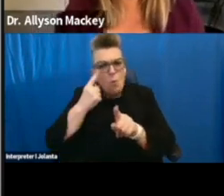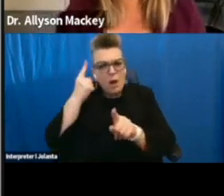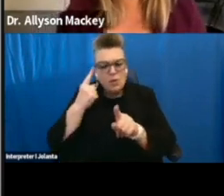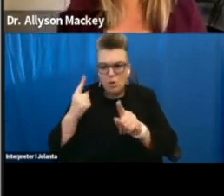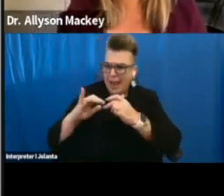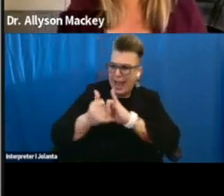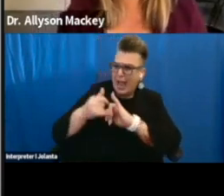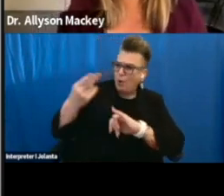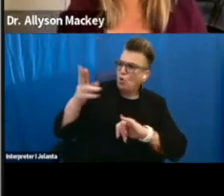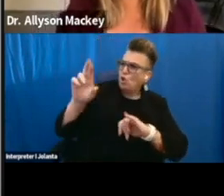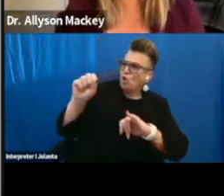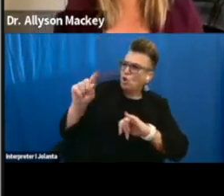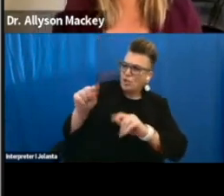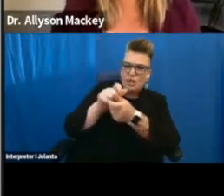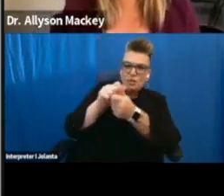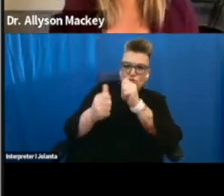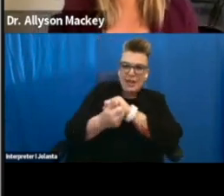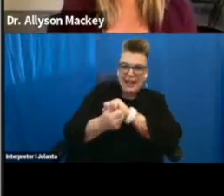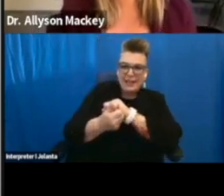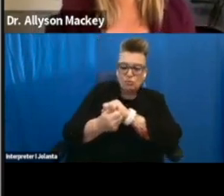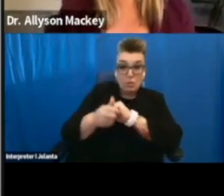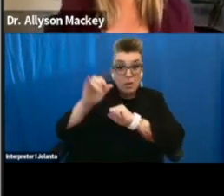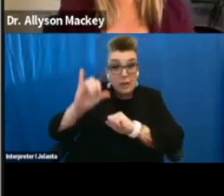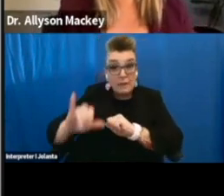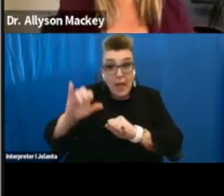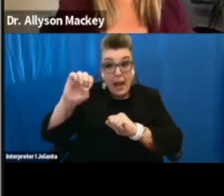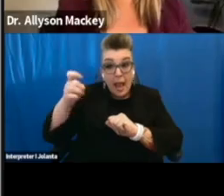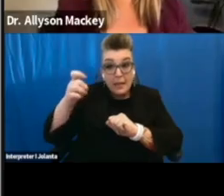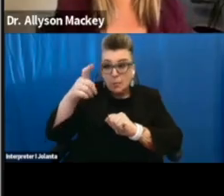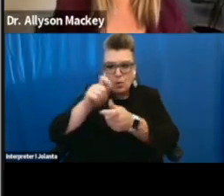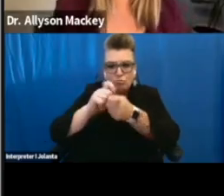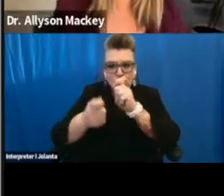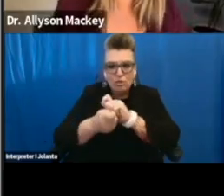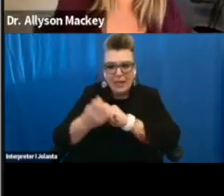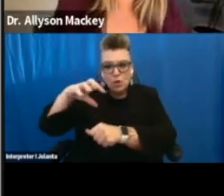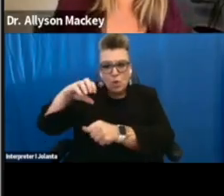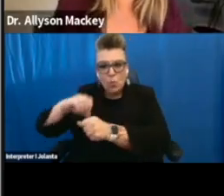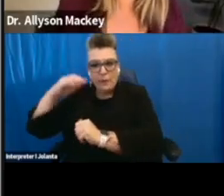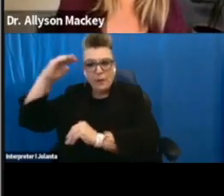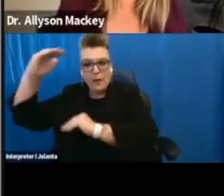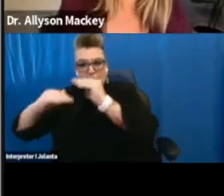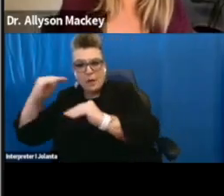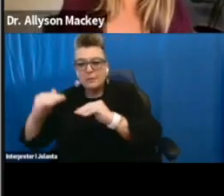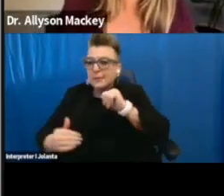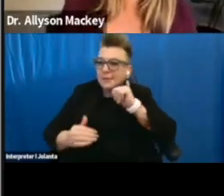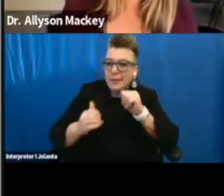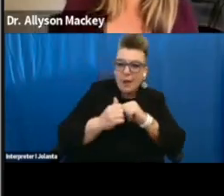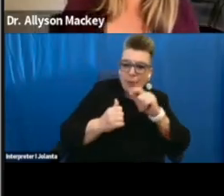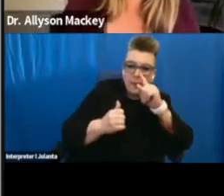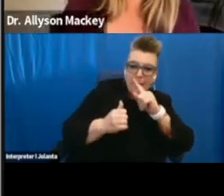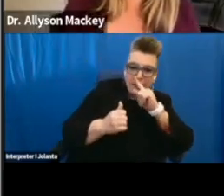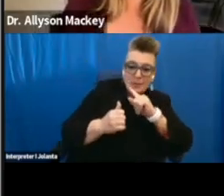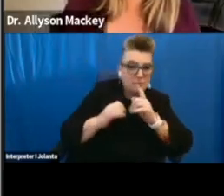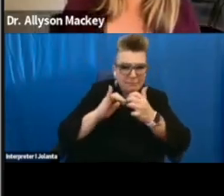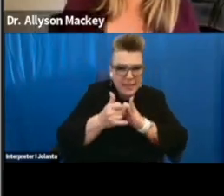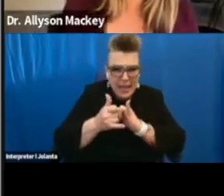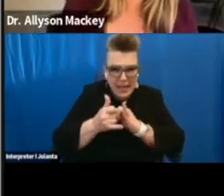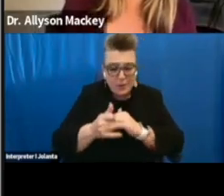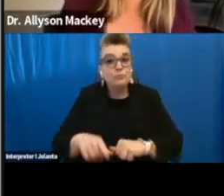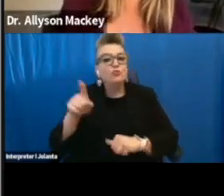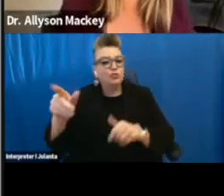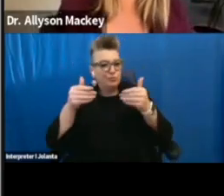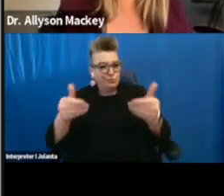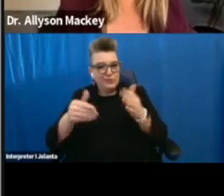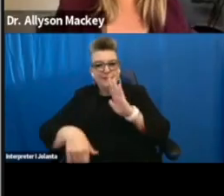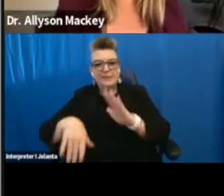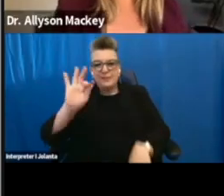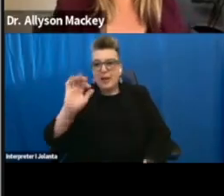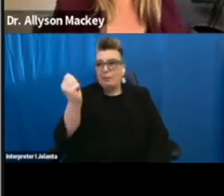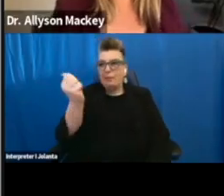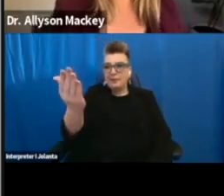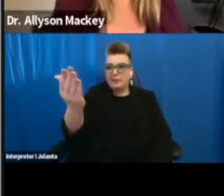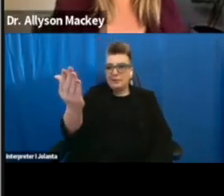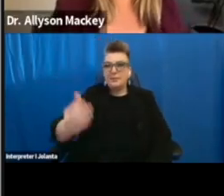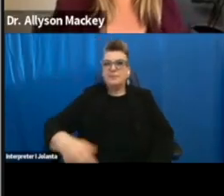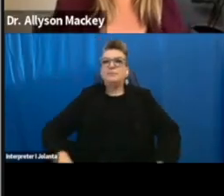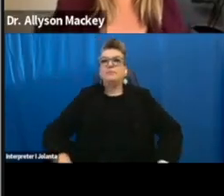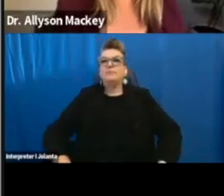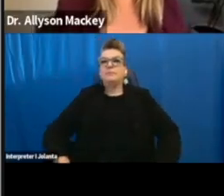humans and this is what she found so sort of regardless of where you're looking in the brain